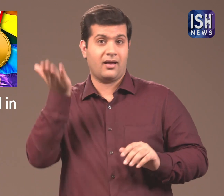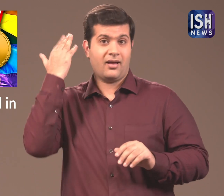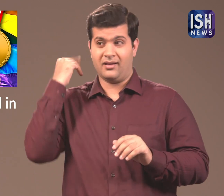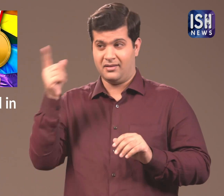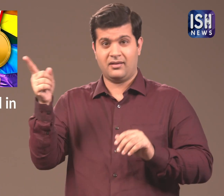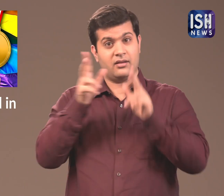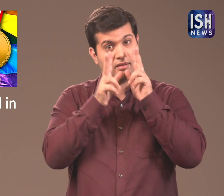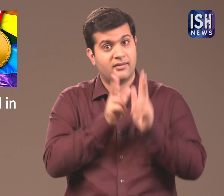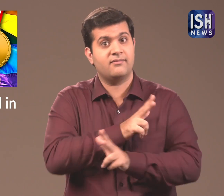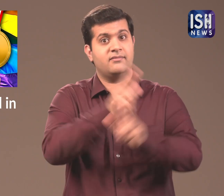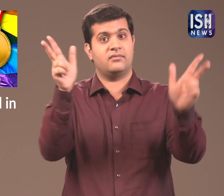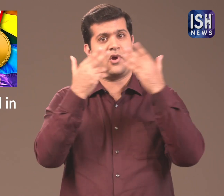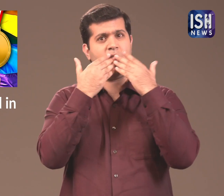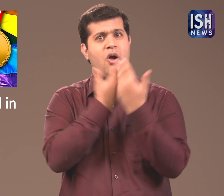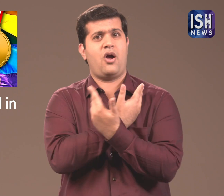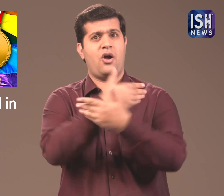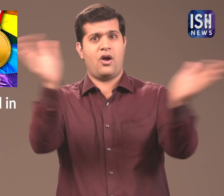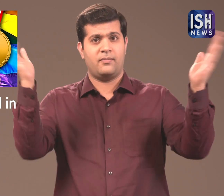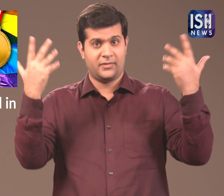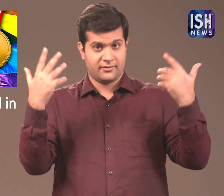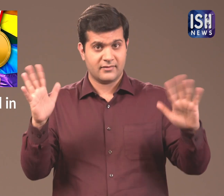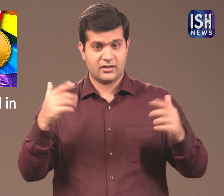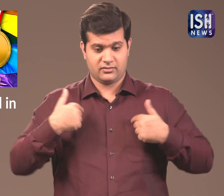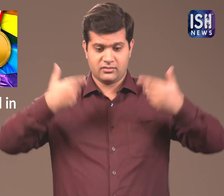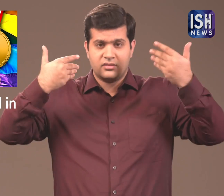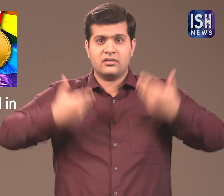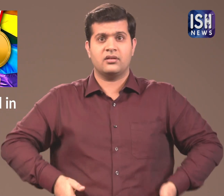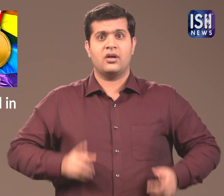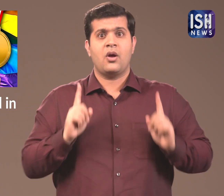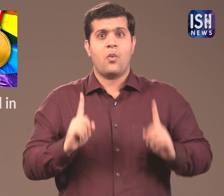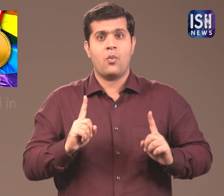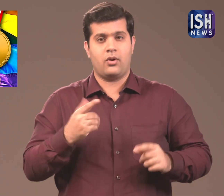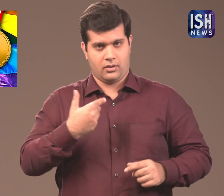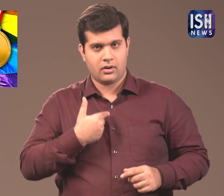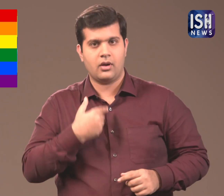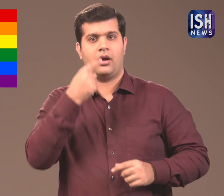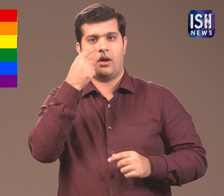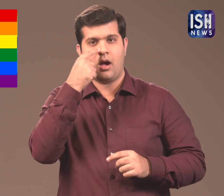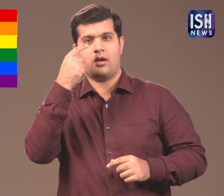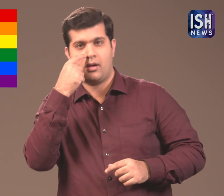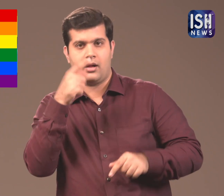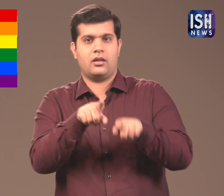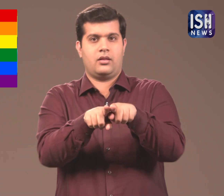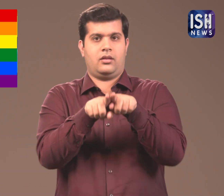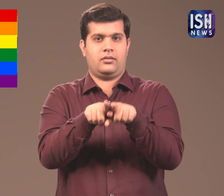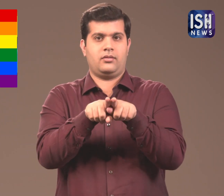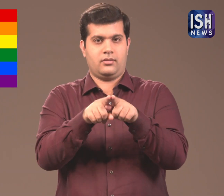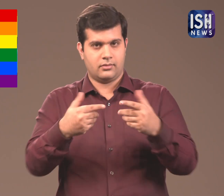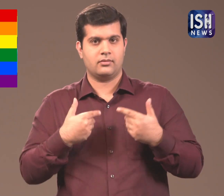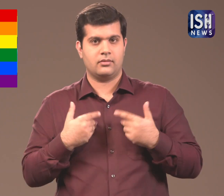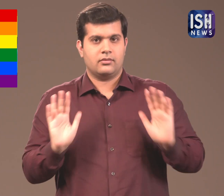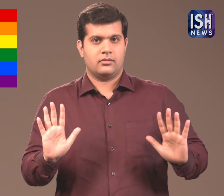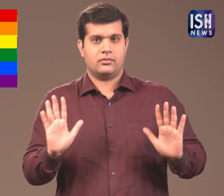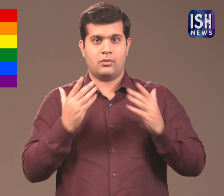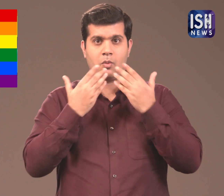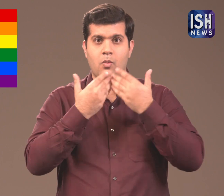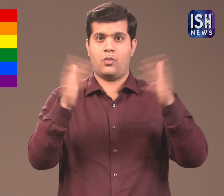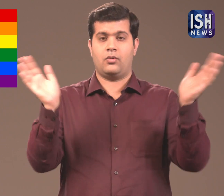When she openly said that she is Lesbian,